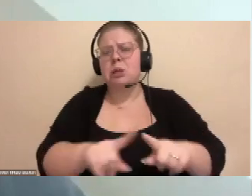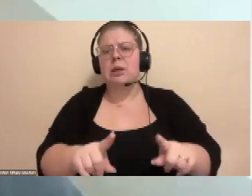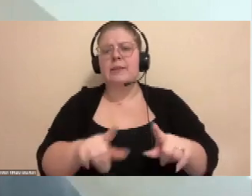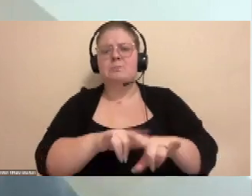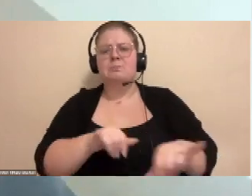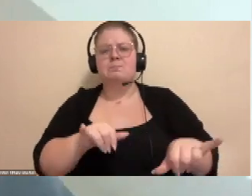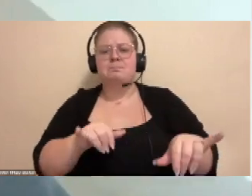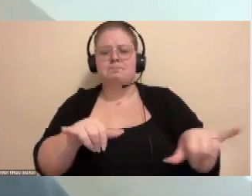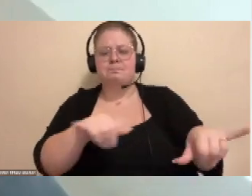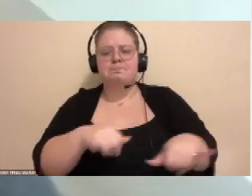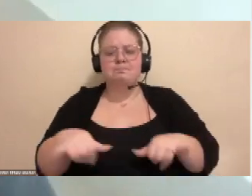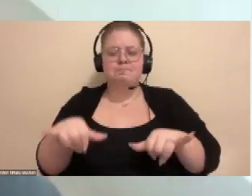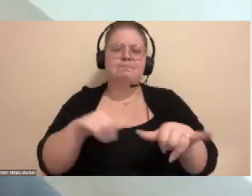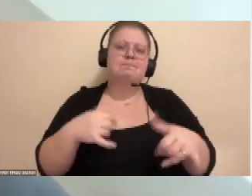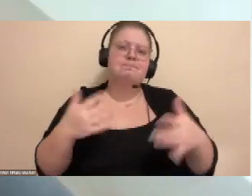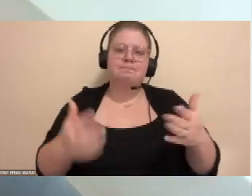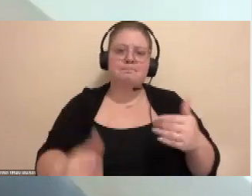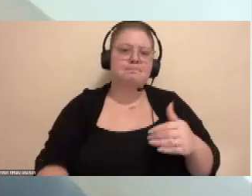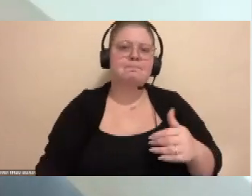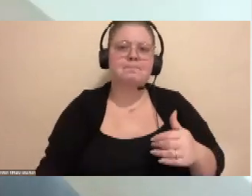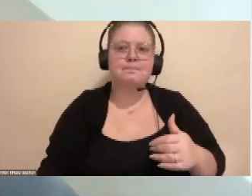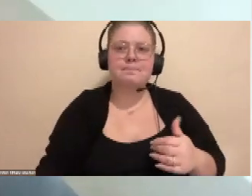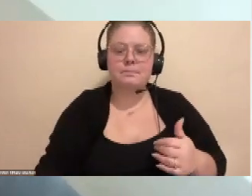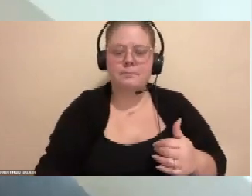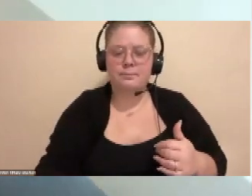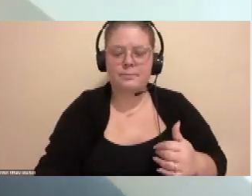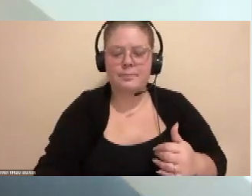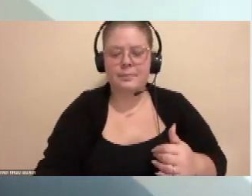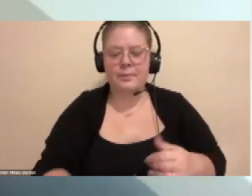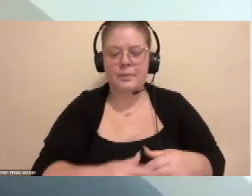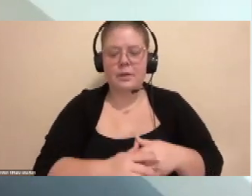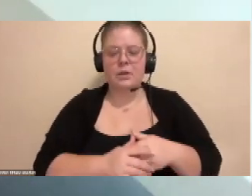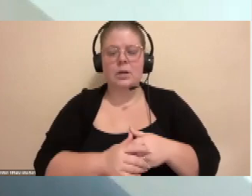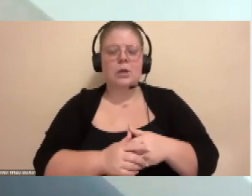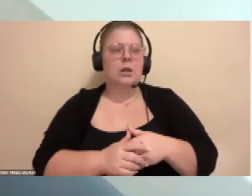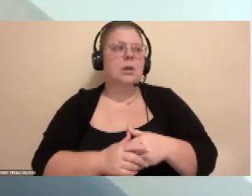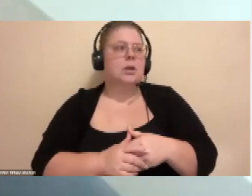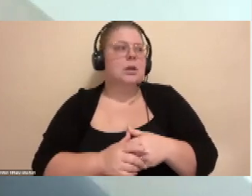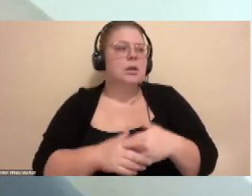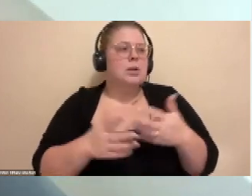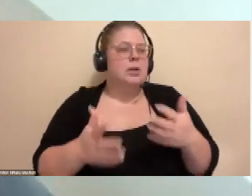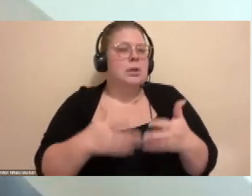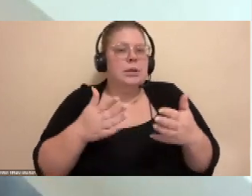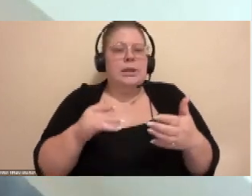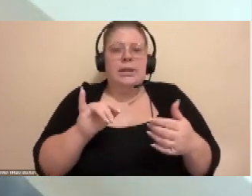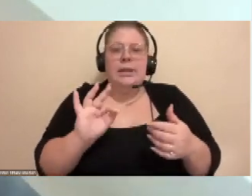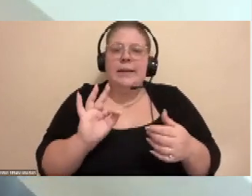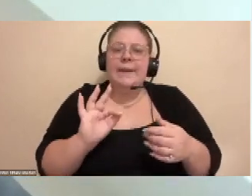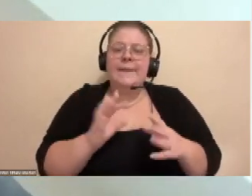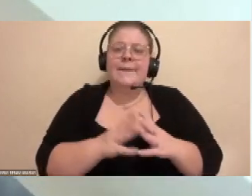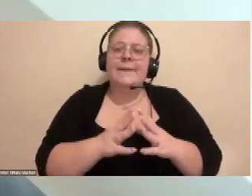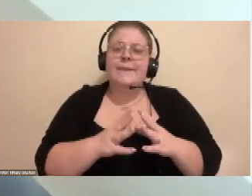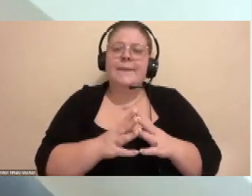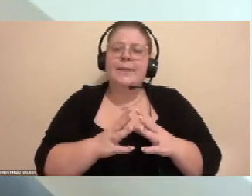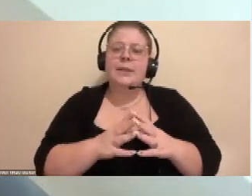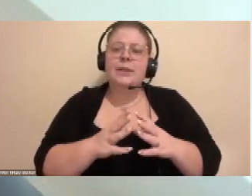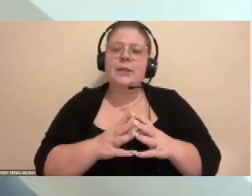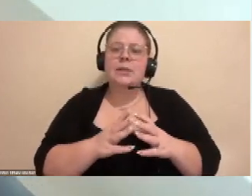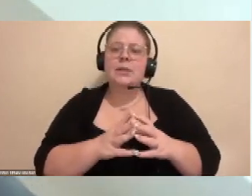of sympathy for the idea that if we can try and take decisions about who gets